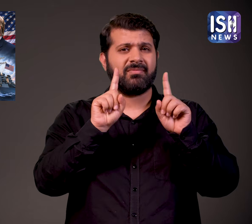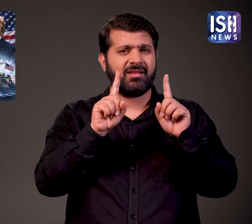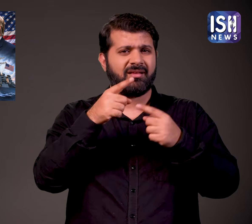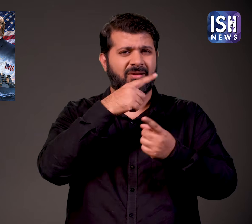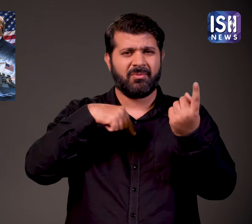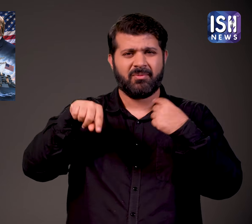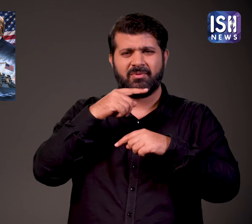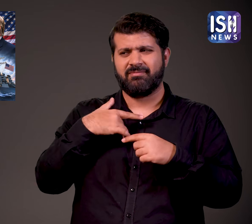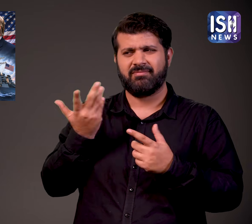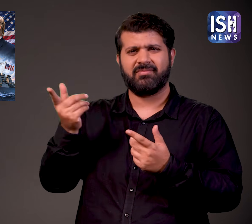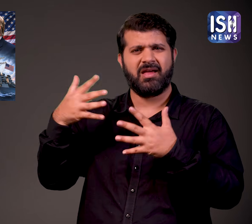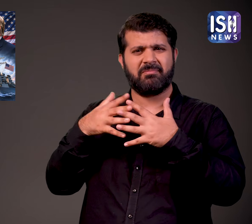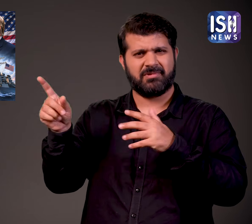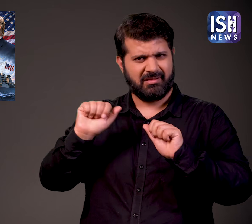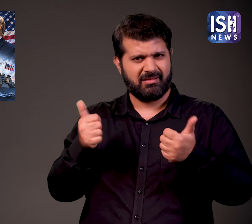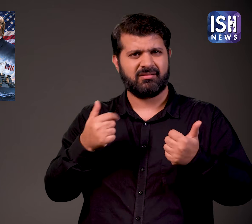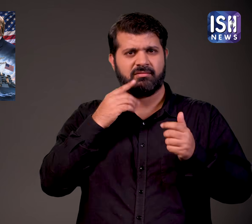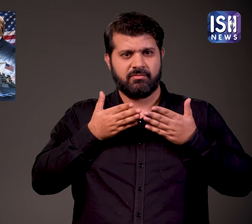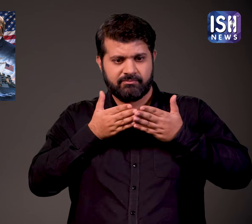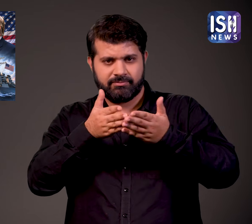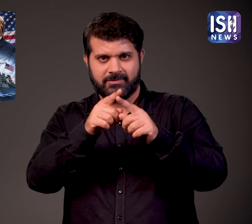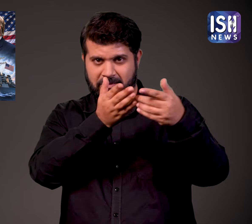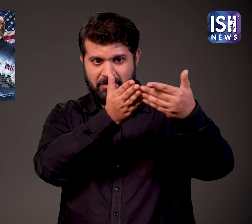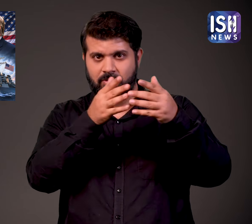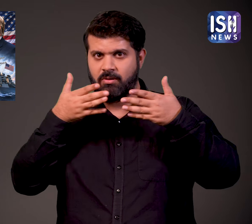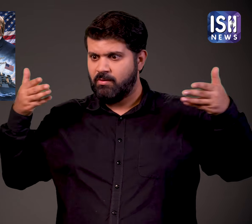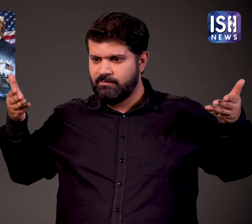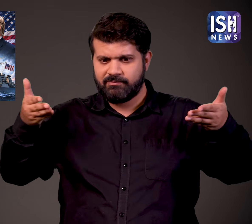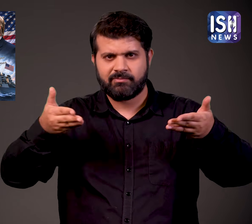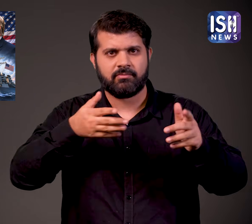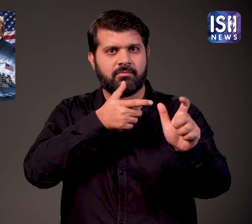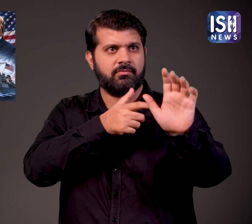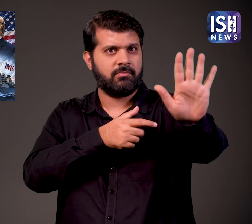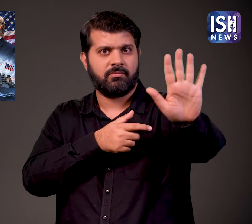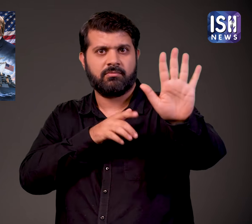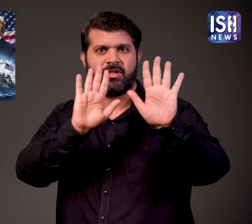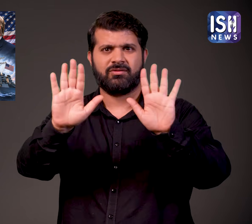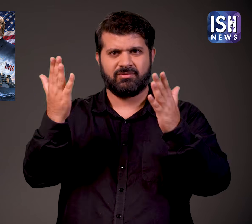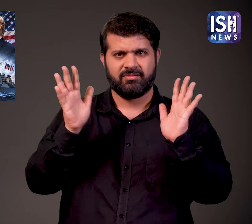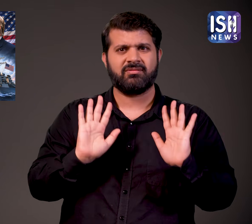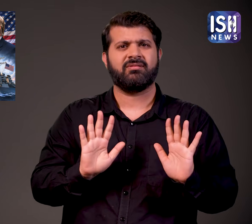However, the U.S. could have simply stopped the ships and